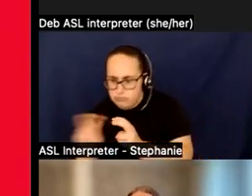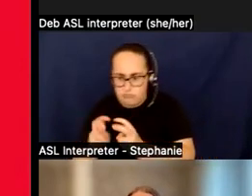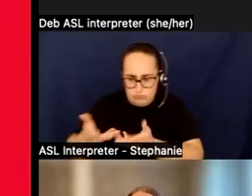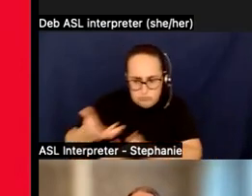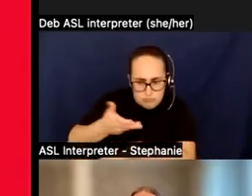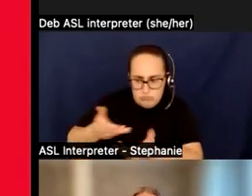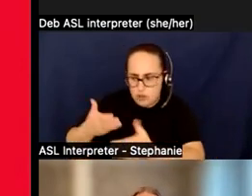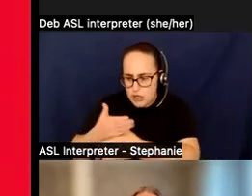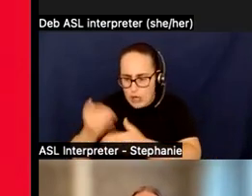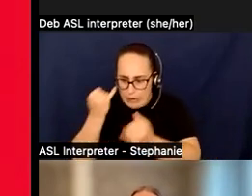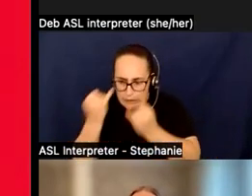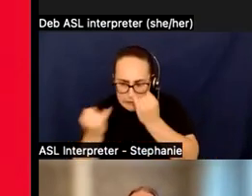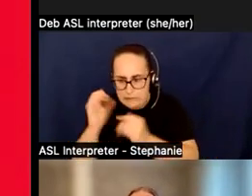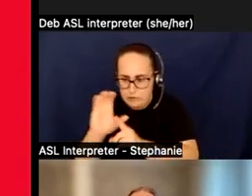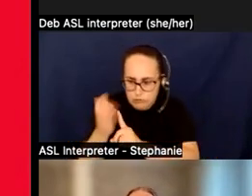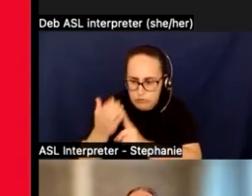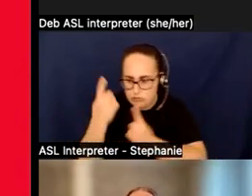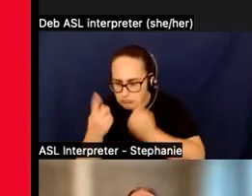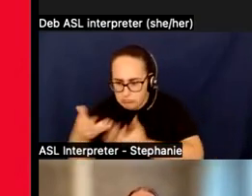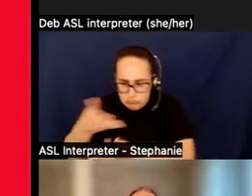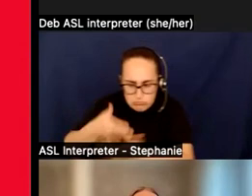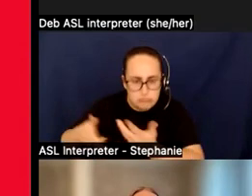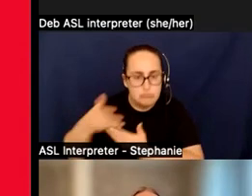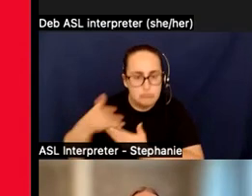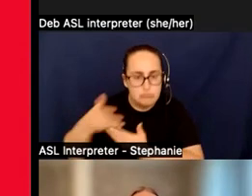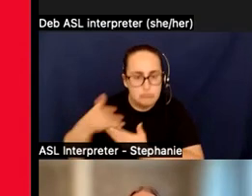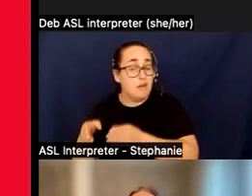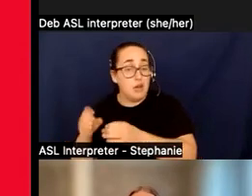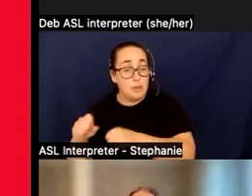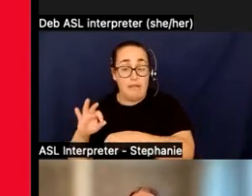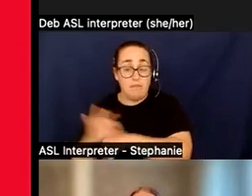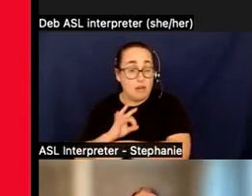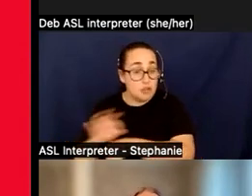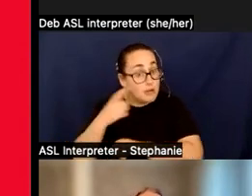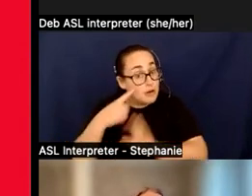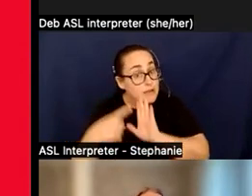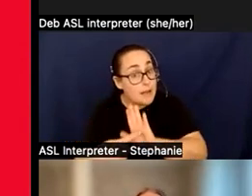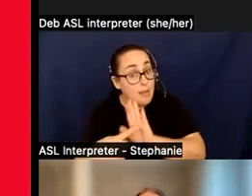It can be functional, like birds say, final decals for windows, and it could be